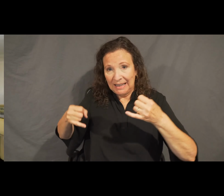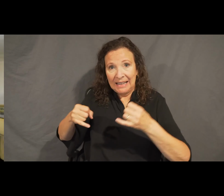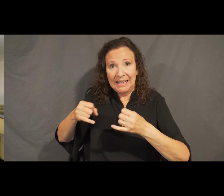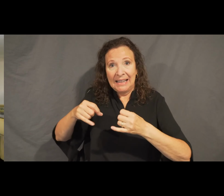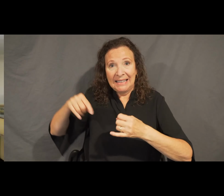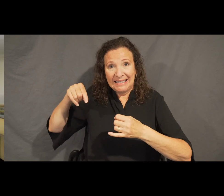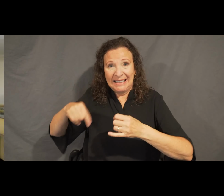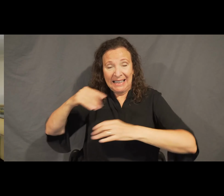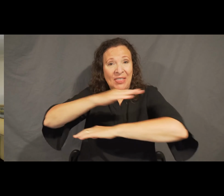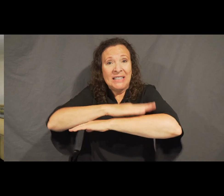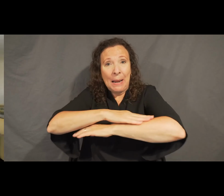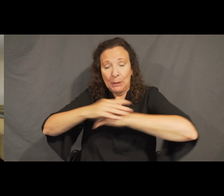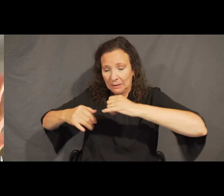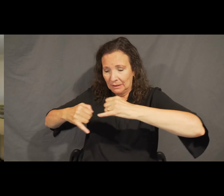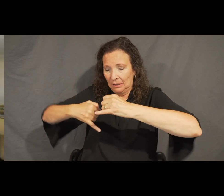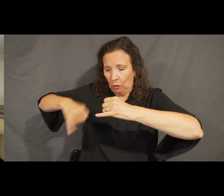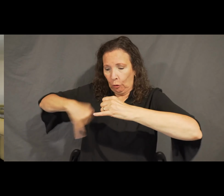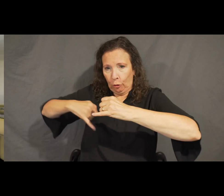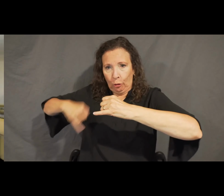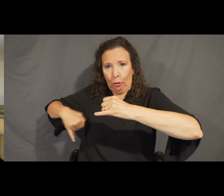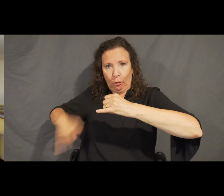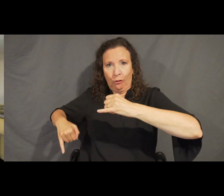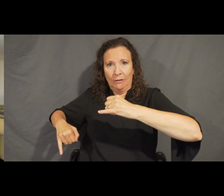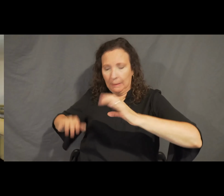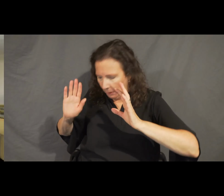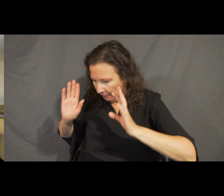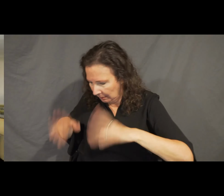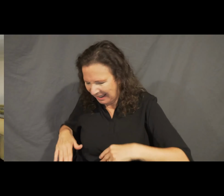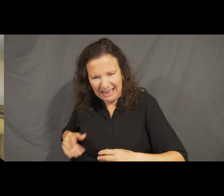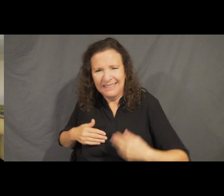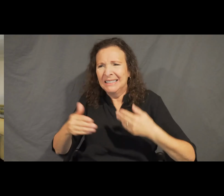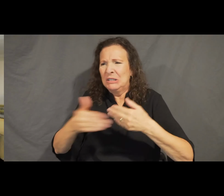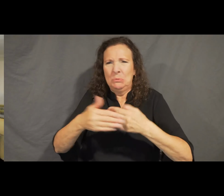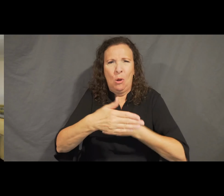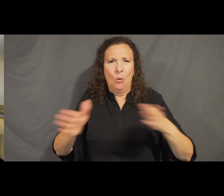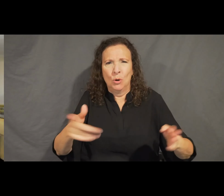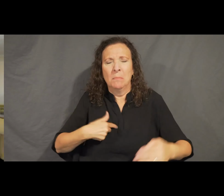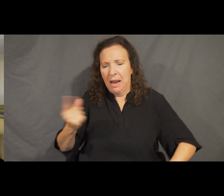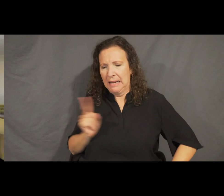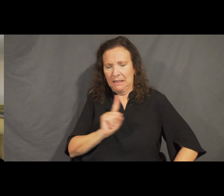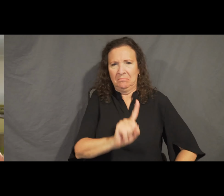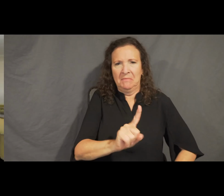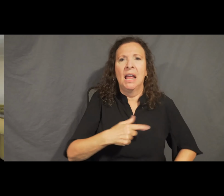I'm like oh, I'm not going to bother, it's a small room. My voice projects.